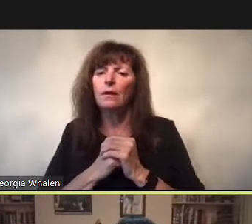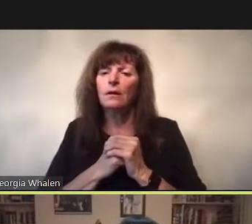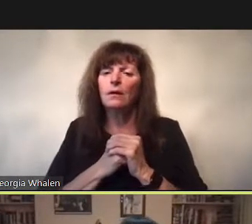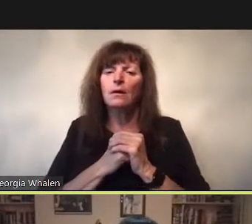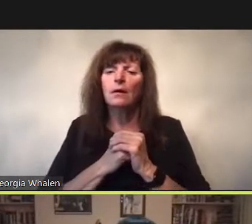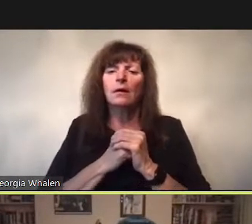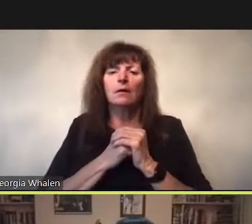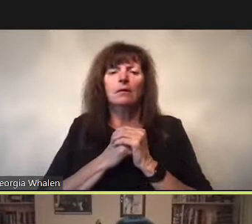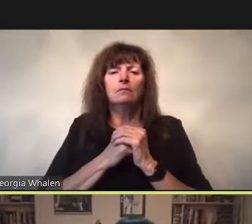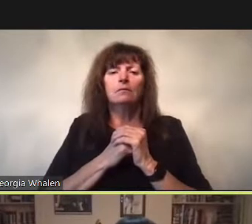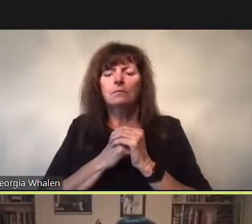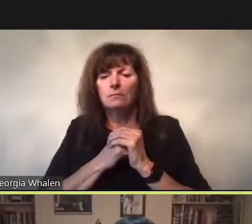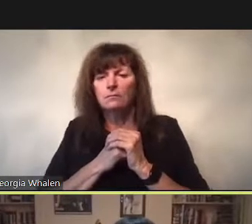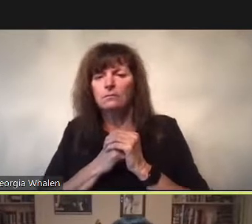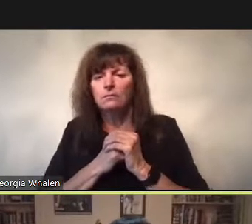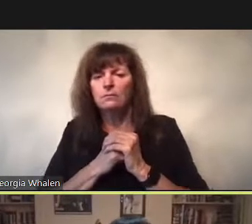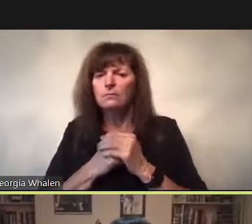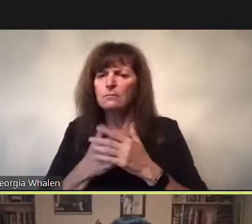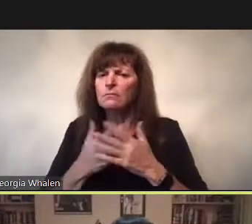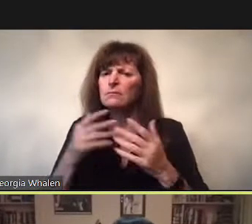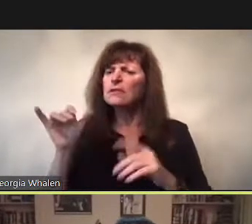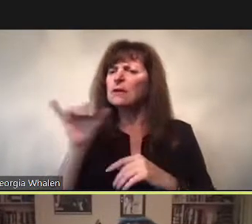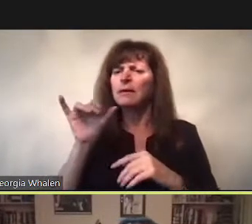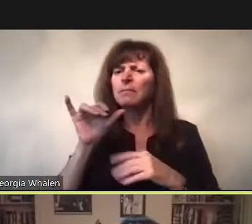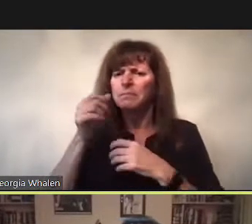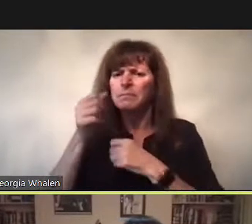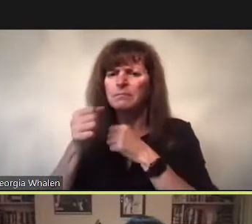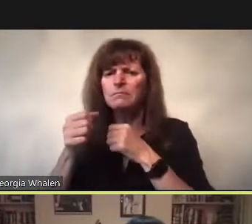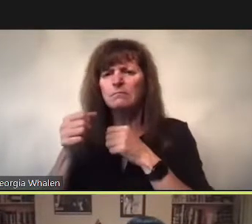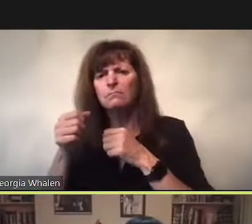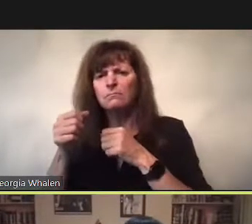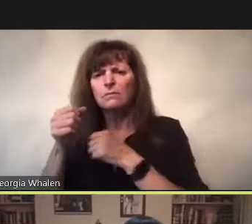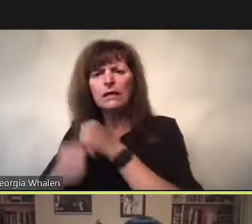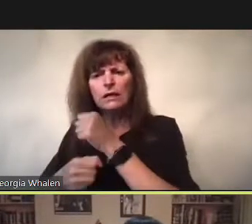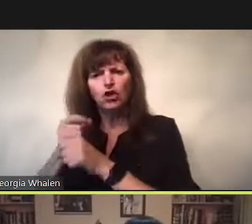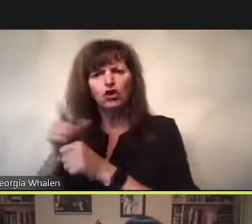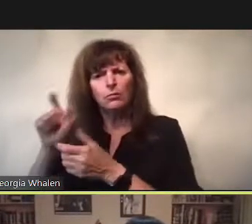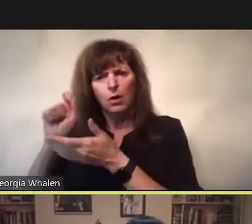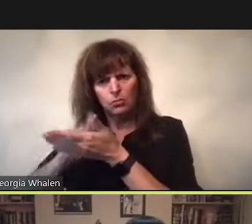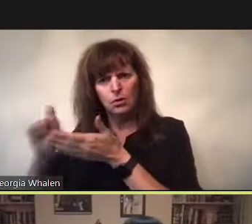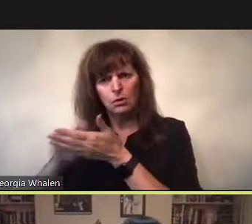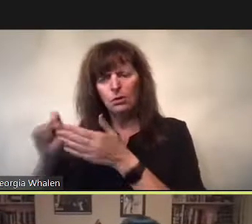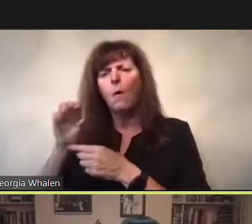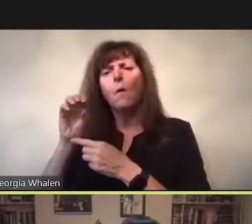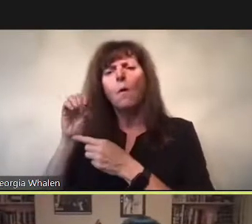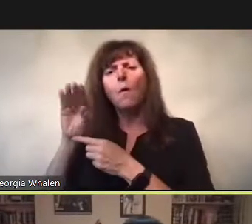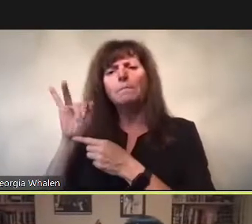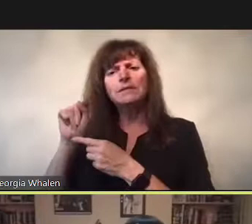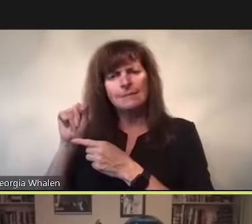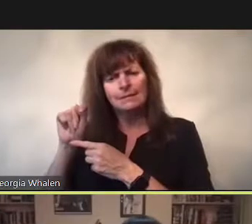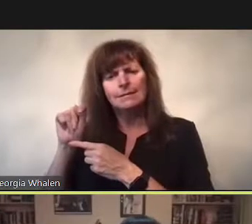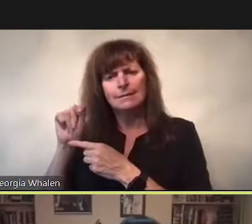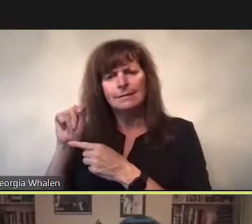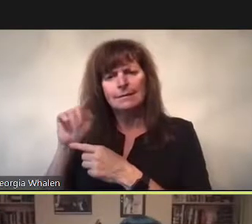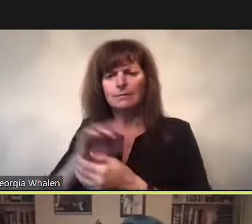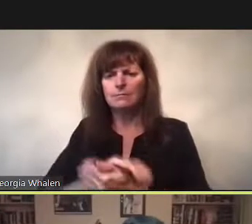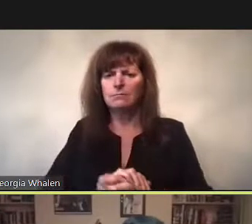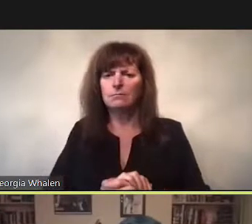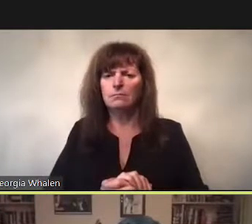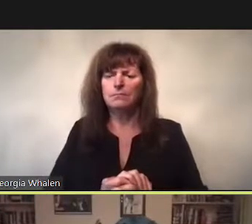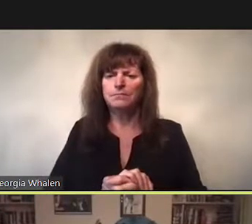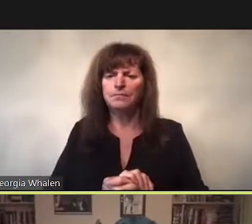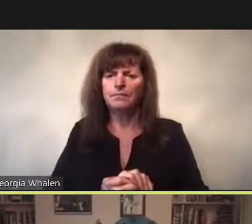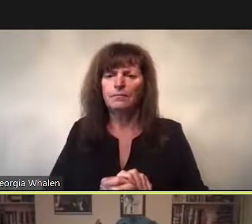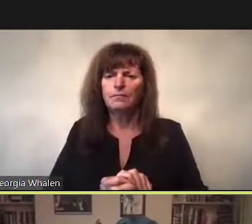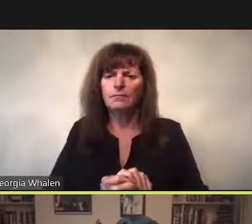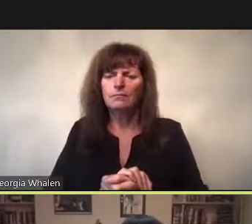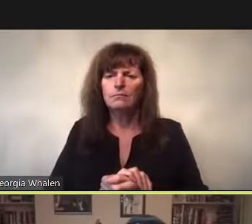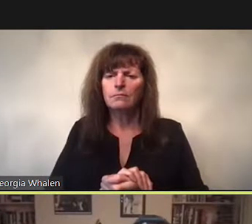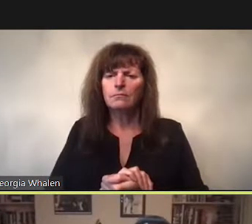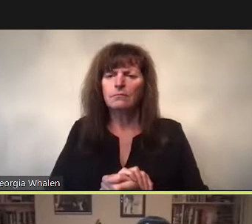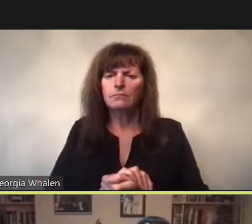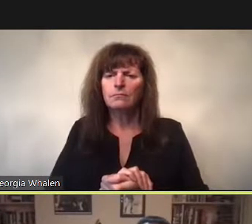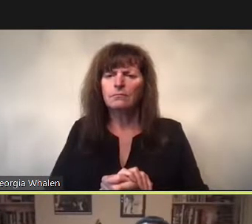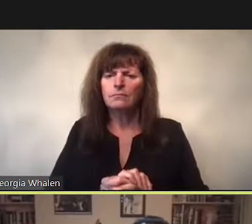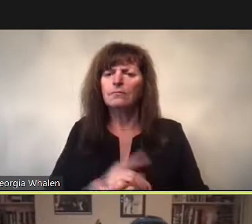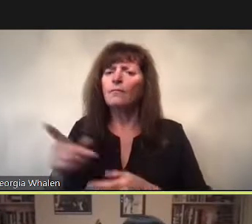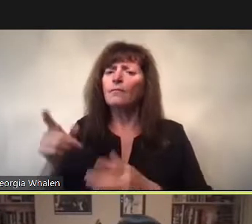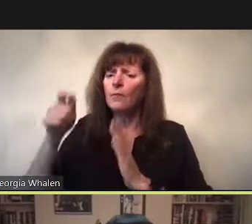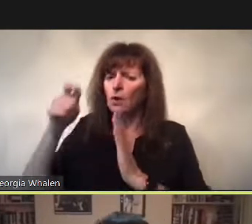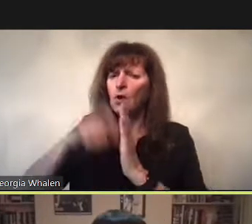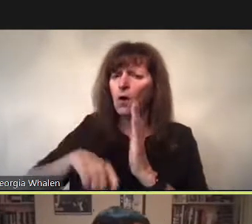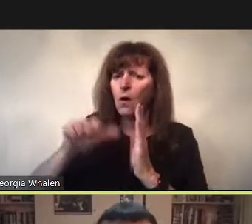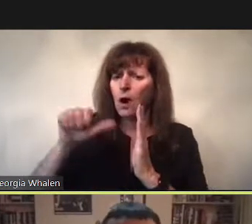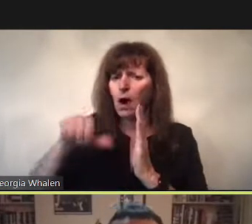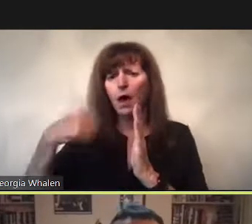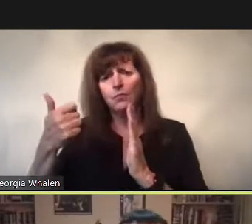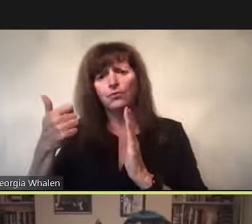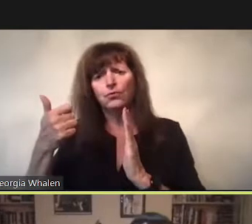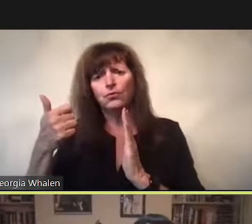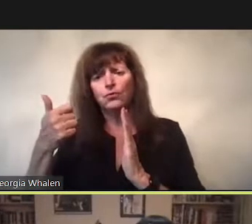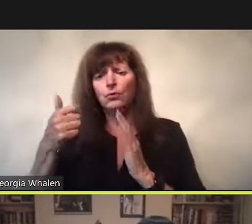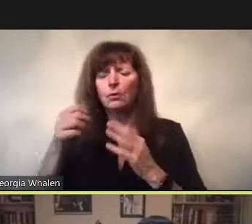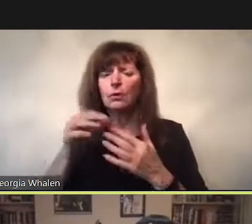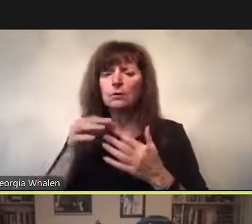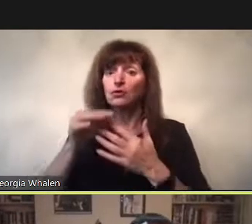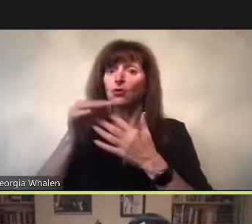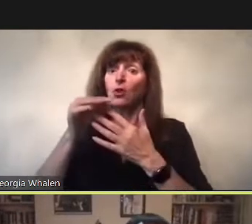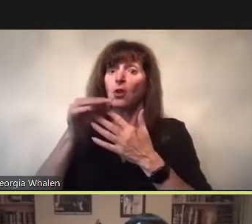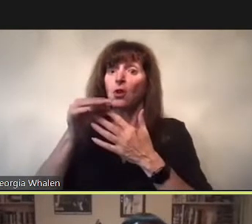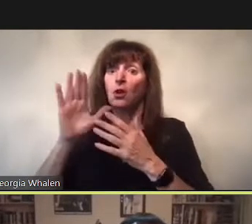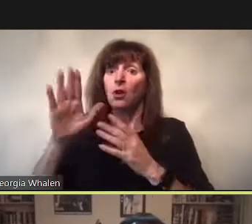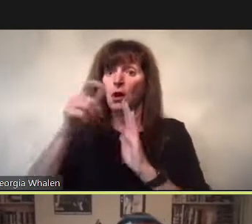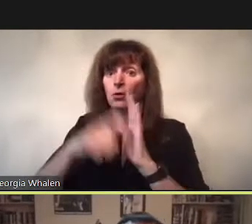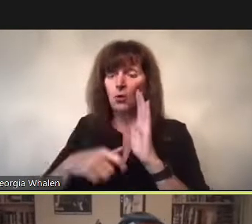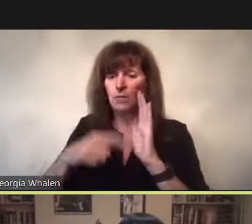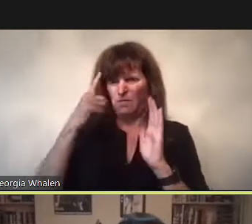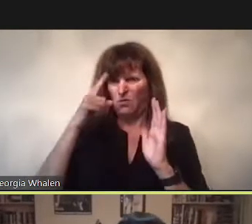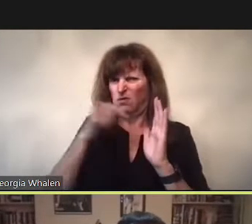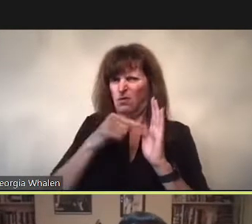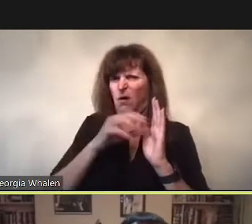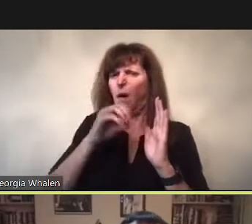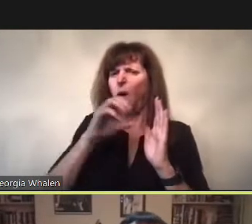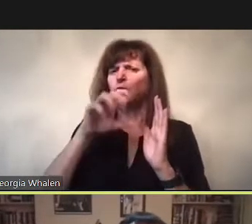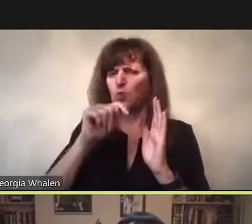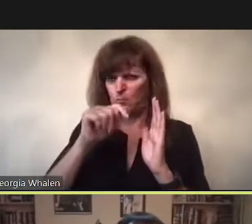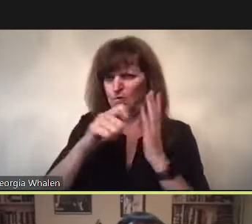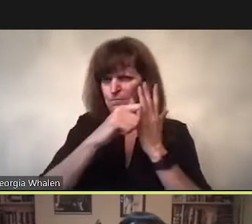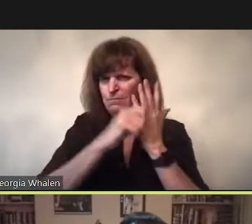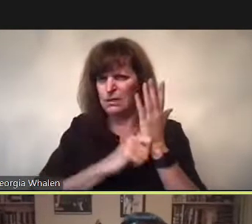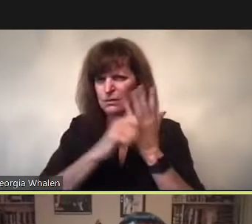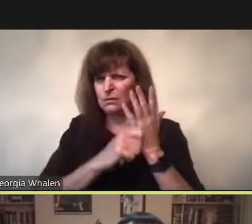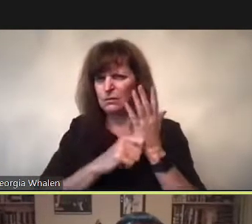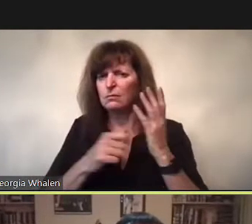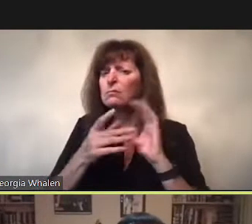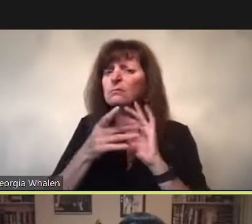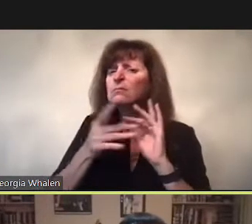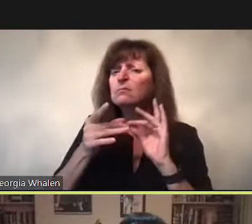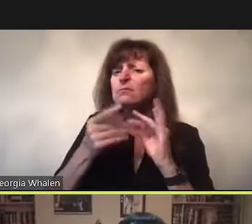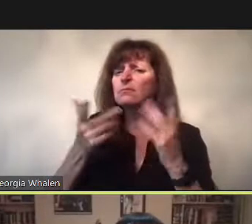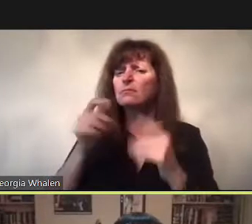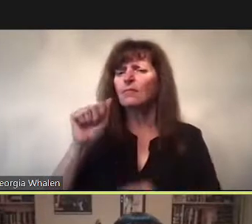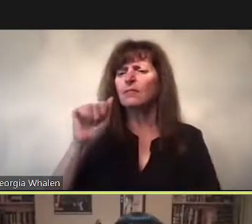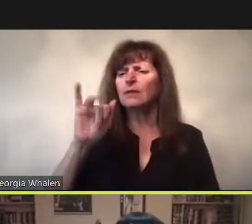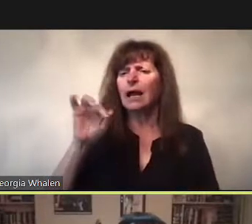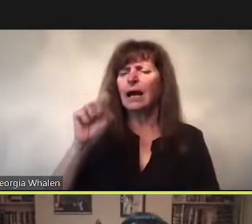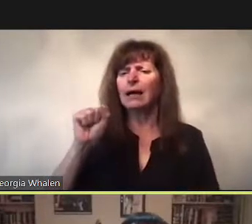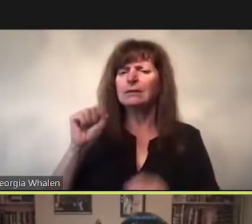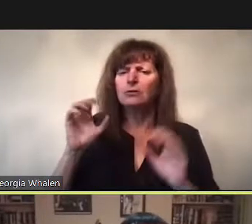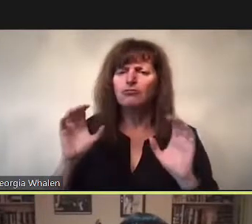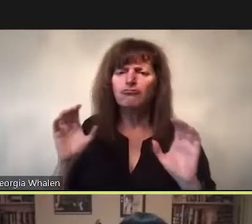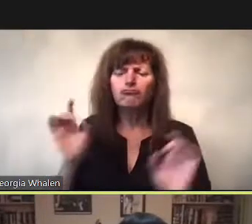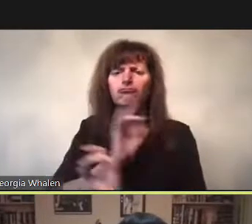a return of desire and with it the possibility of beginning the beguine all over again.